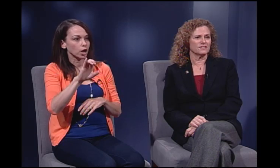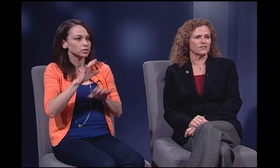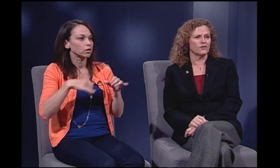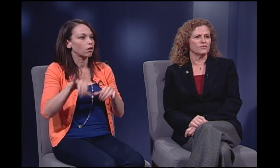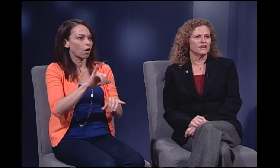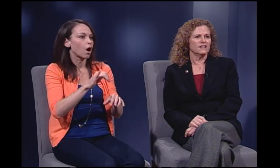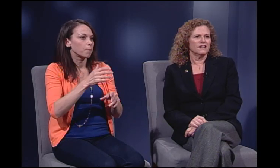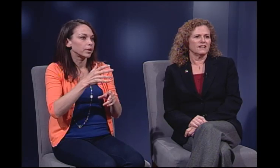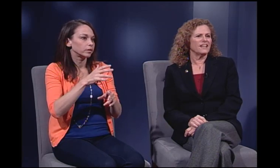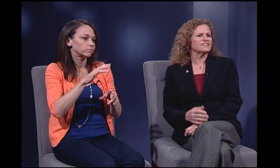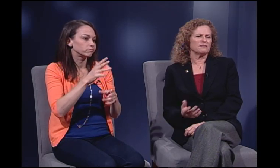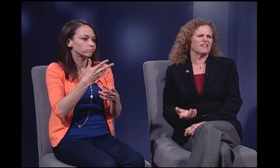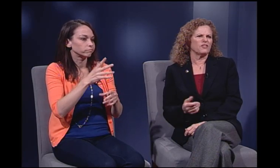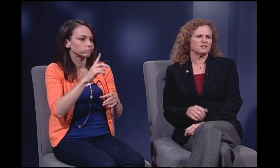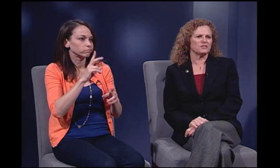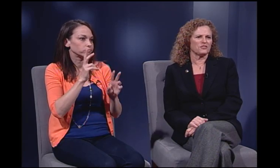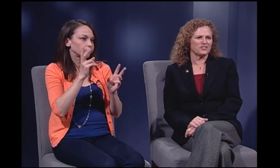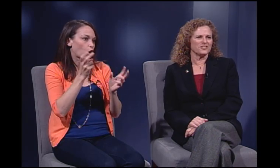so that's something that I've always been drawn to.